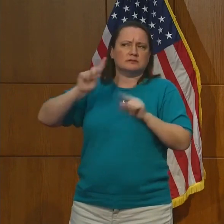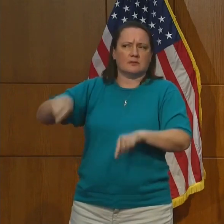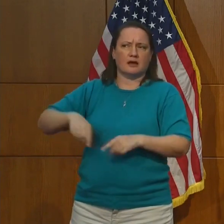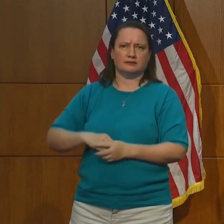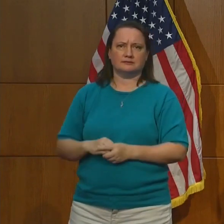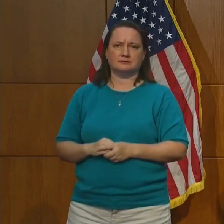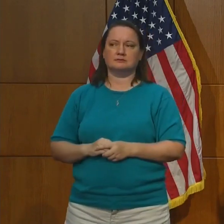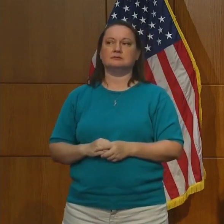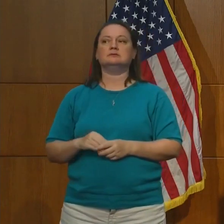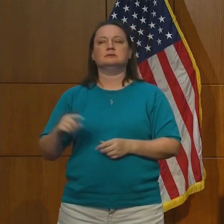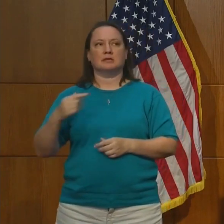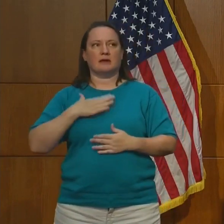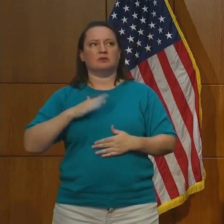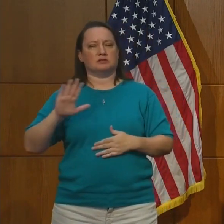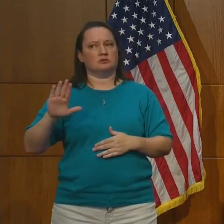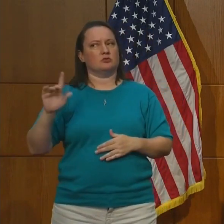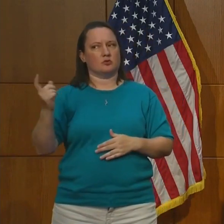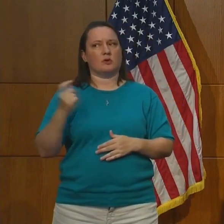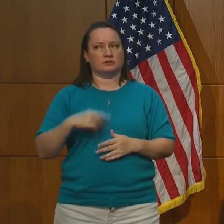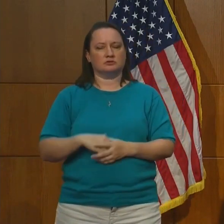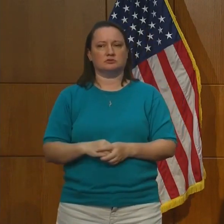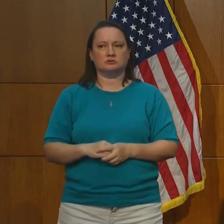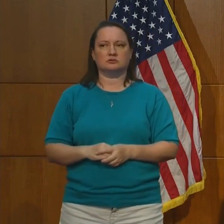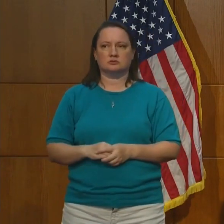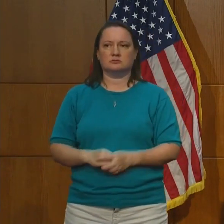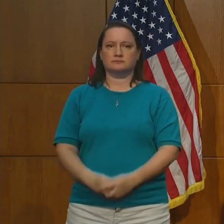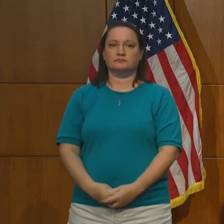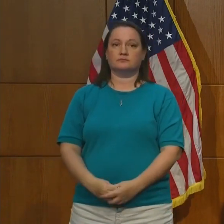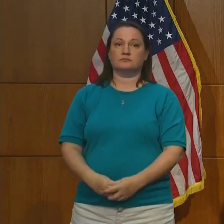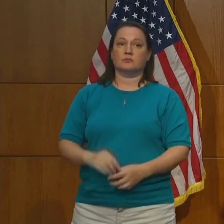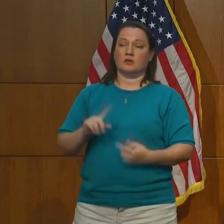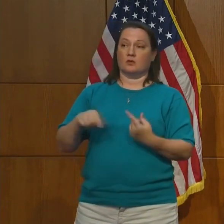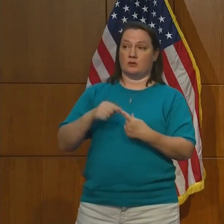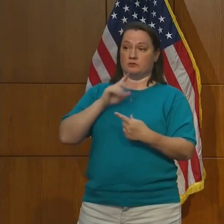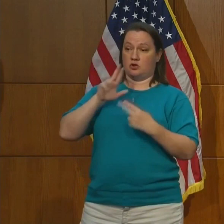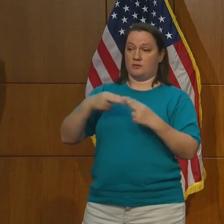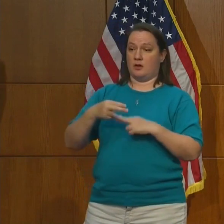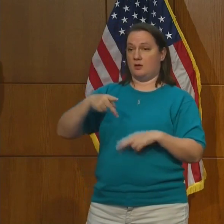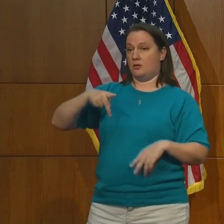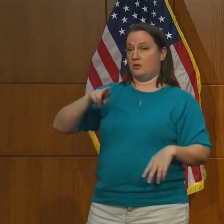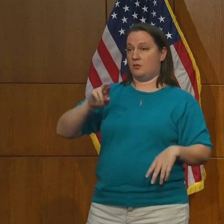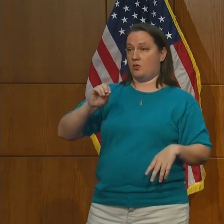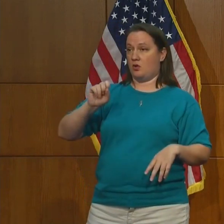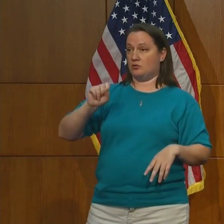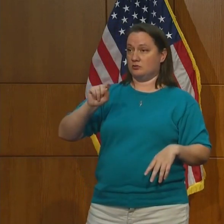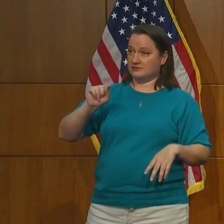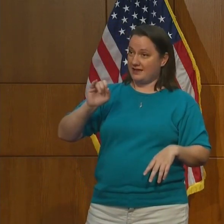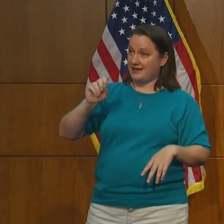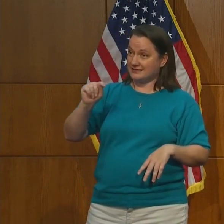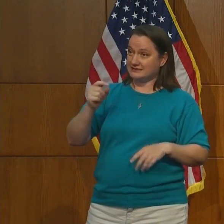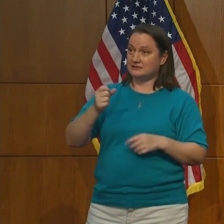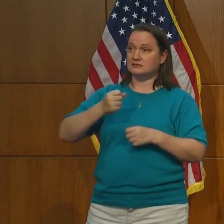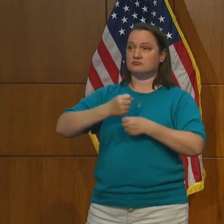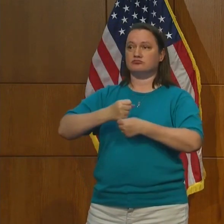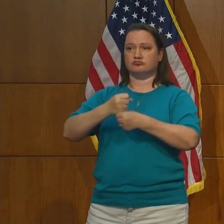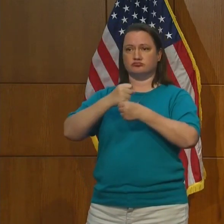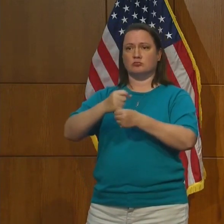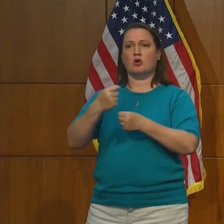THAT SOCIAL DISTANCING BUT YET NOTHING HAS TO HAPPEN THEM PER SE YES WELL THAT QUESTION AFTER